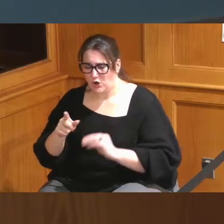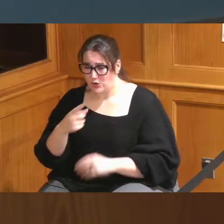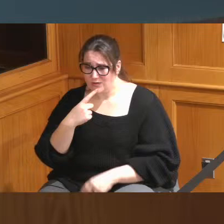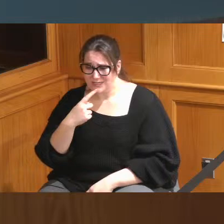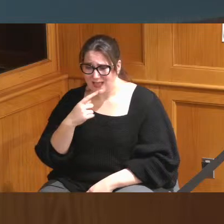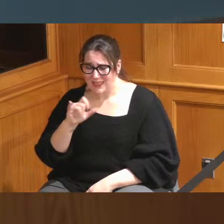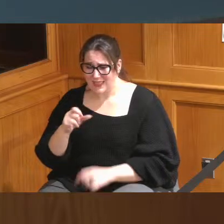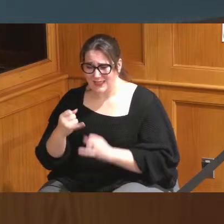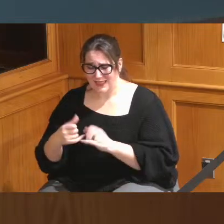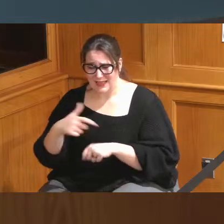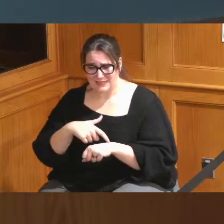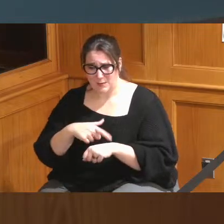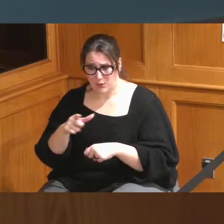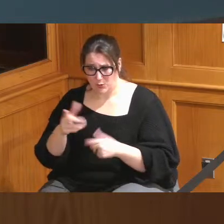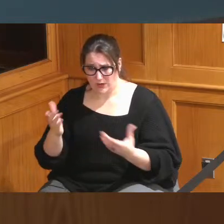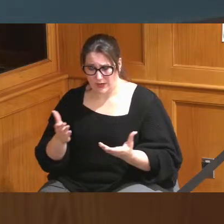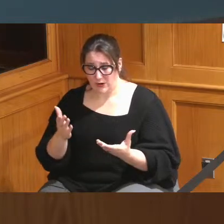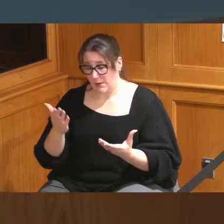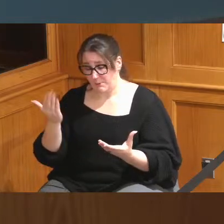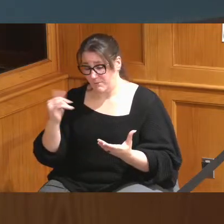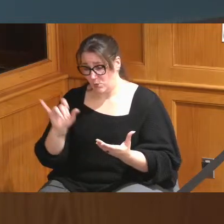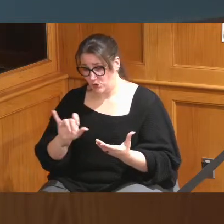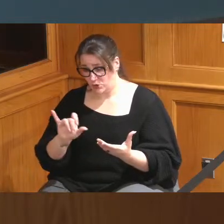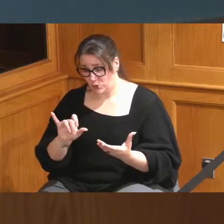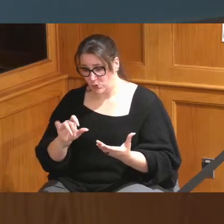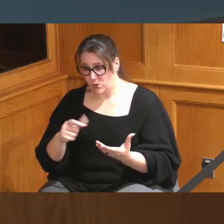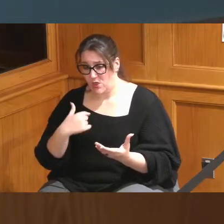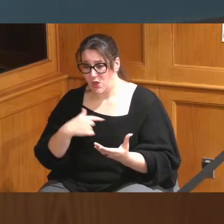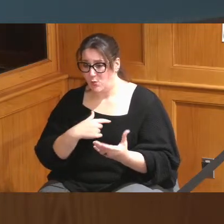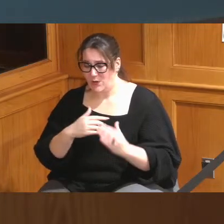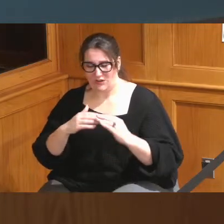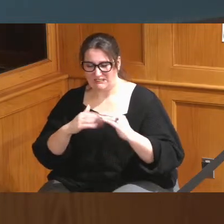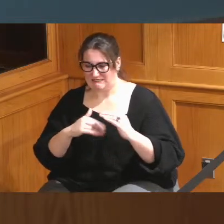last time you were here and probably the time before that we were too low in our compliment